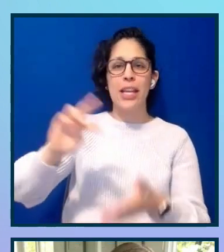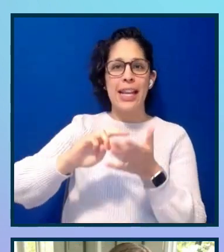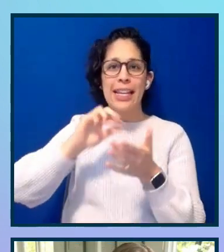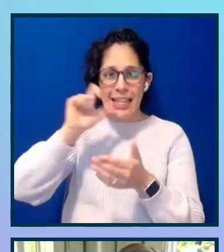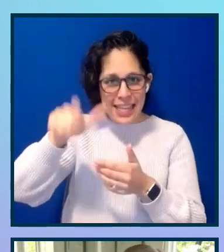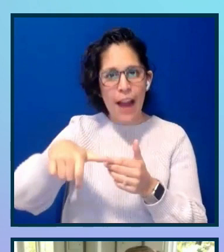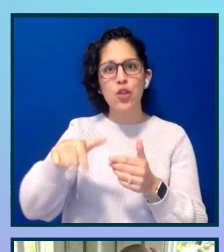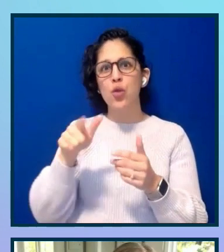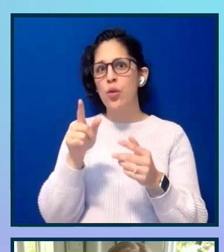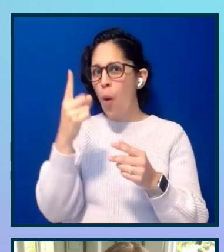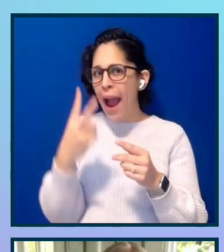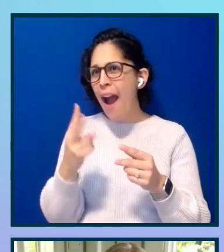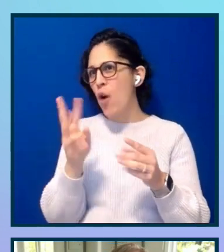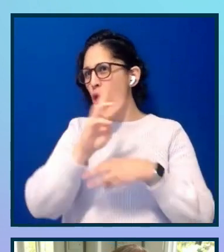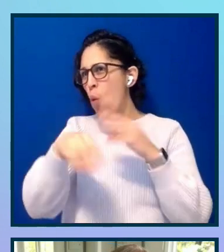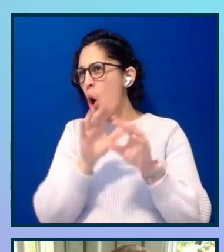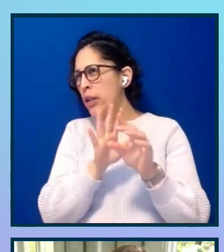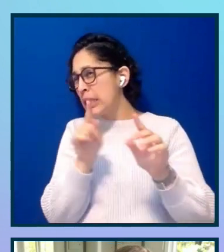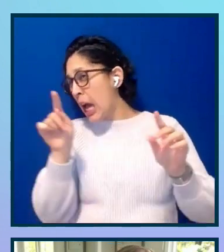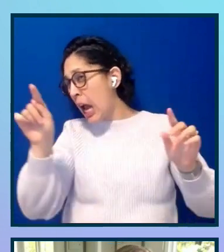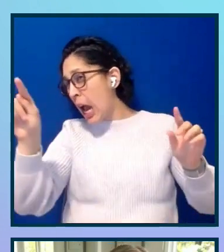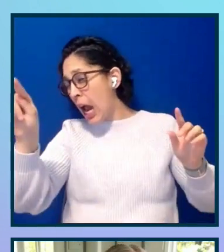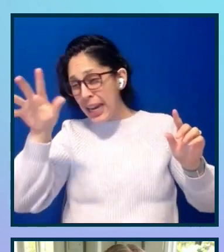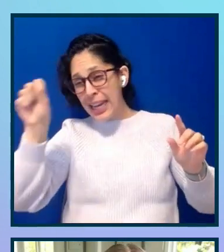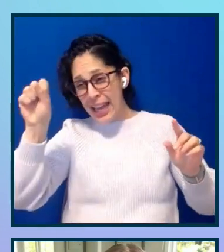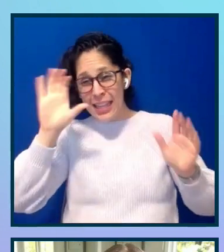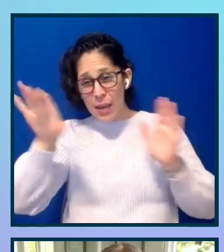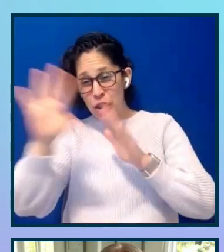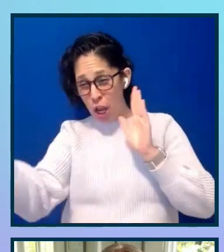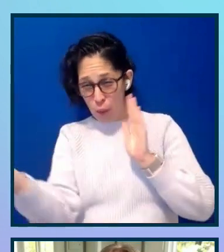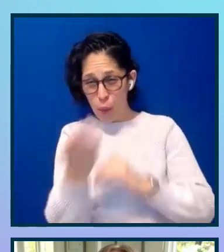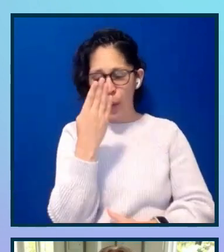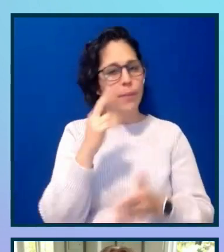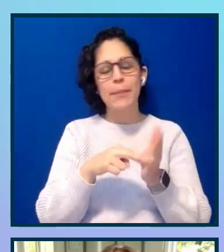to find that image and bring it back to you, so CDNs put the image really close to you.